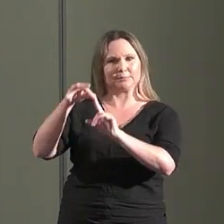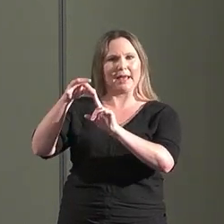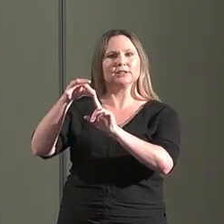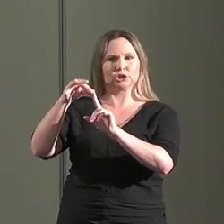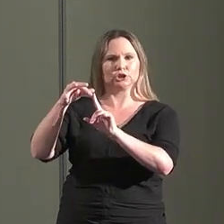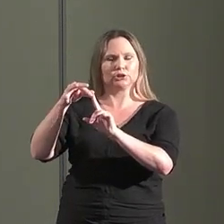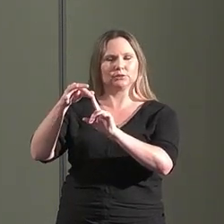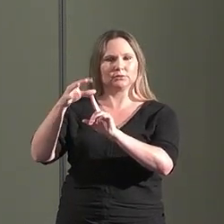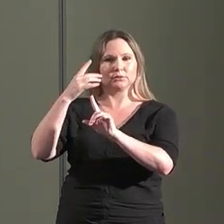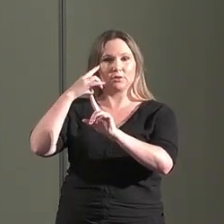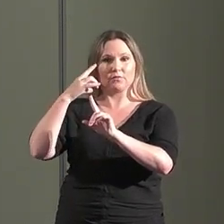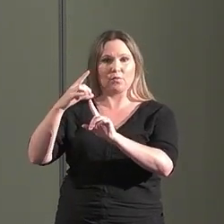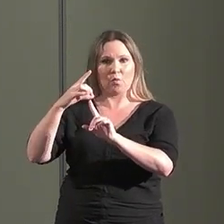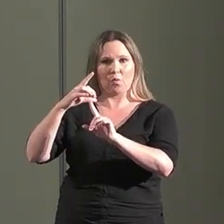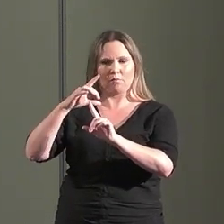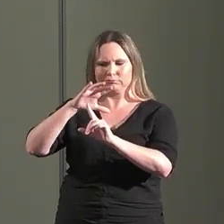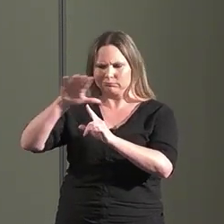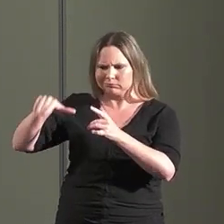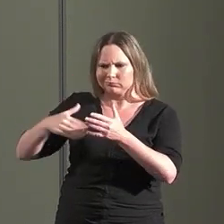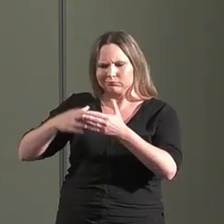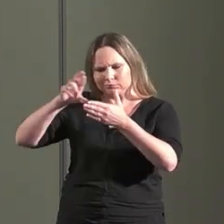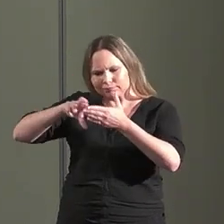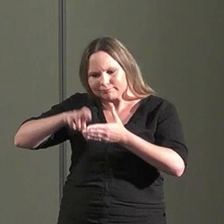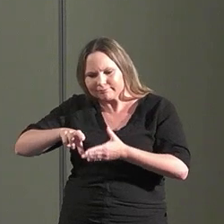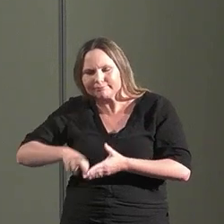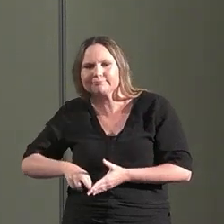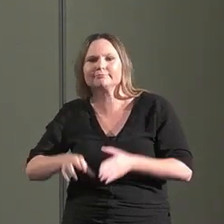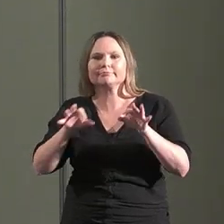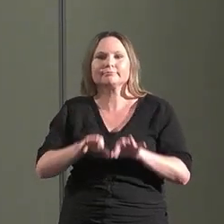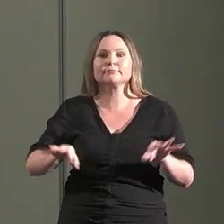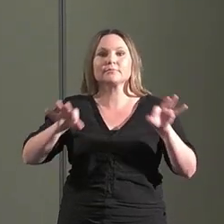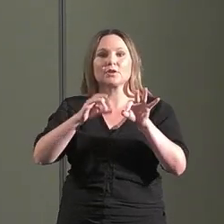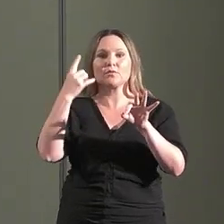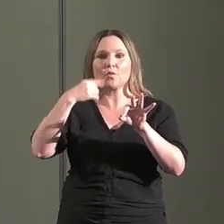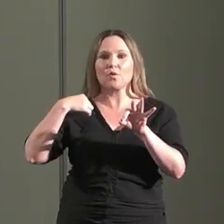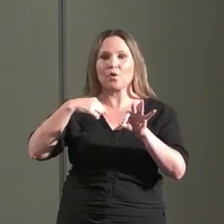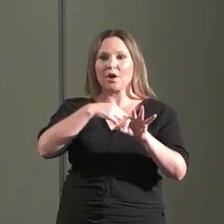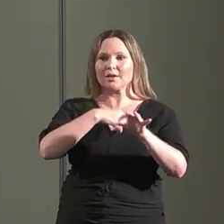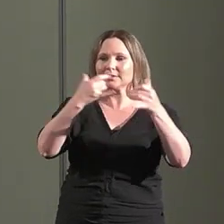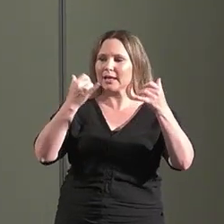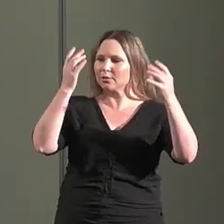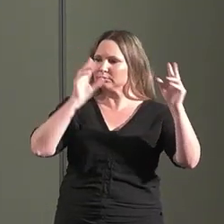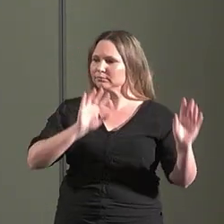is the importance to all of us .